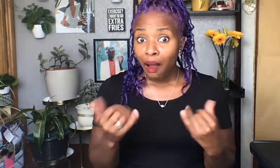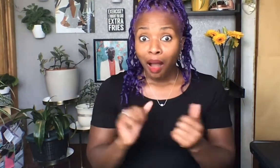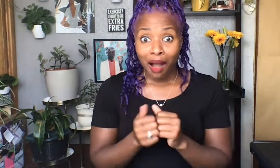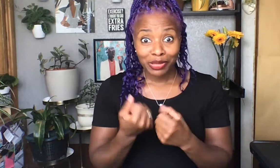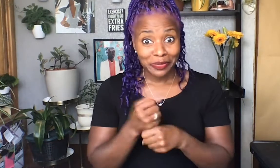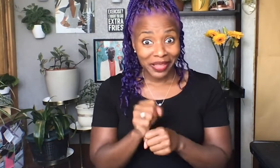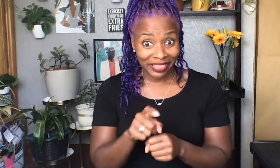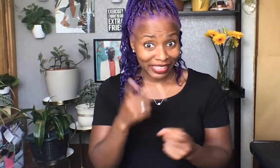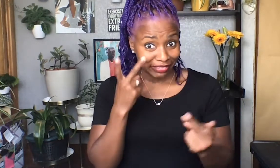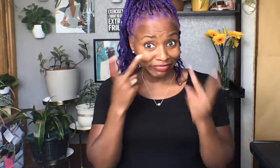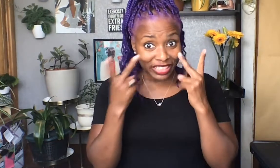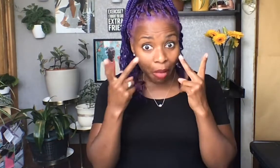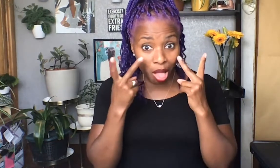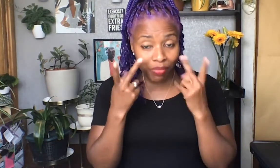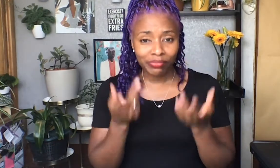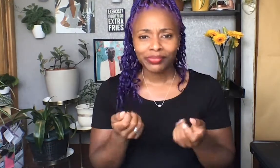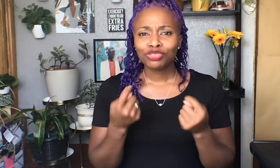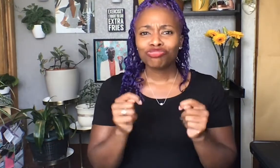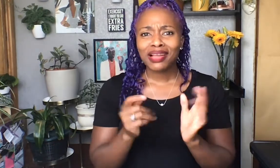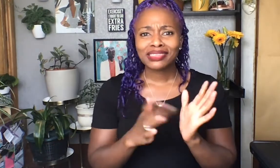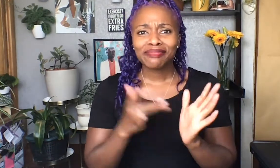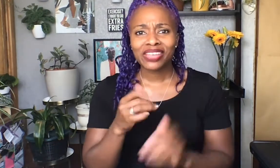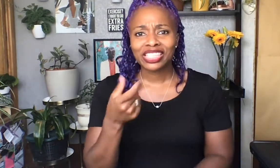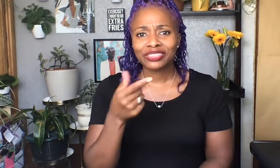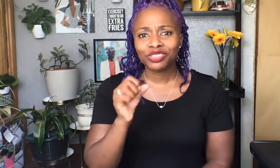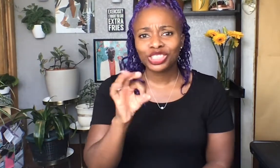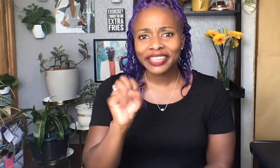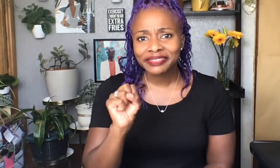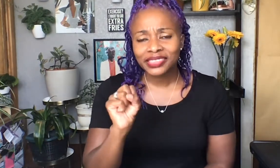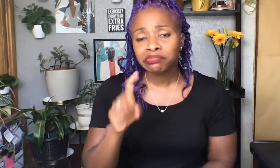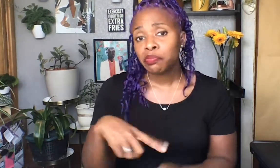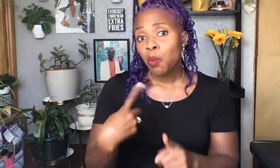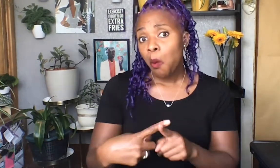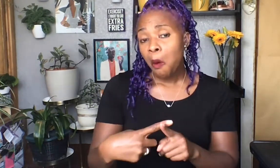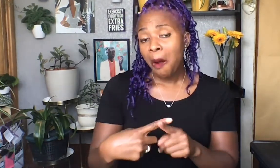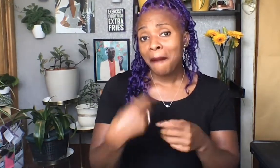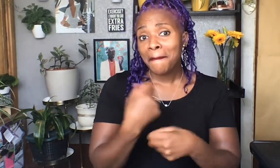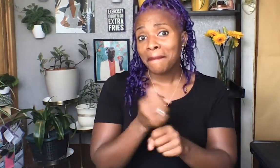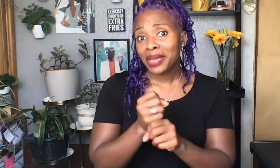Now, how could you make these items visible? Use gifs!